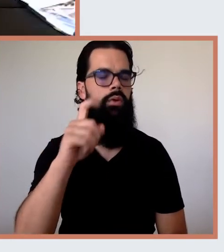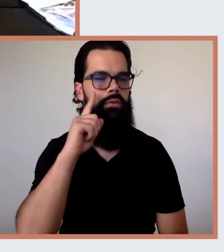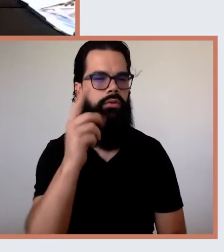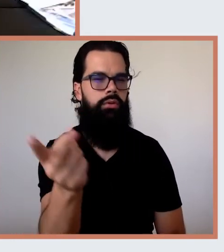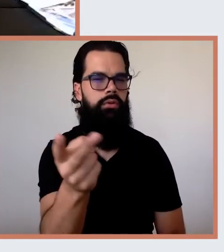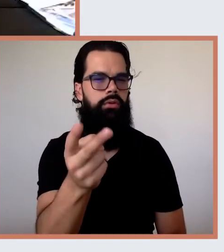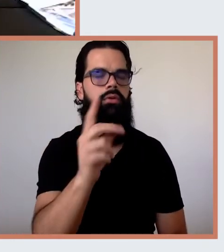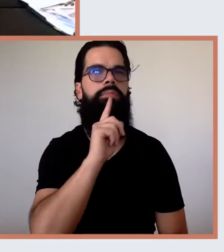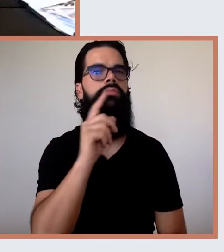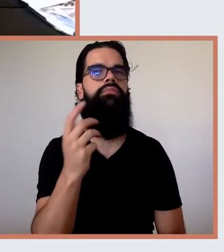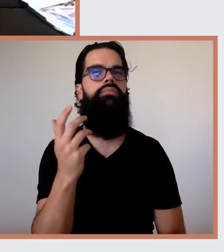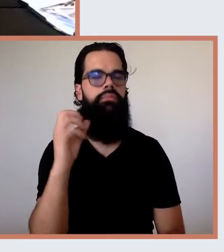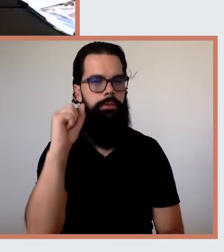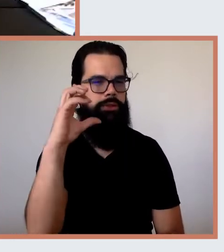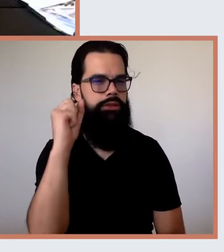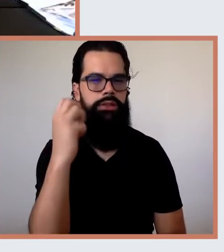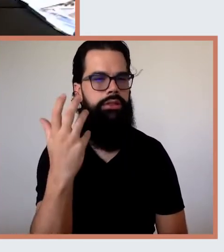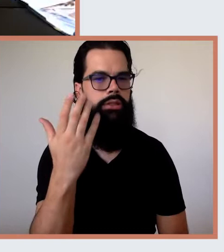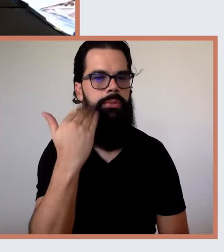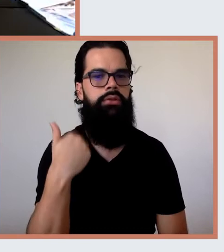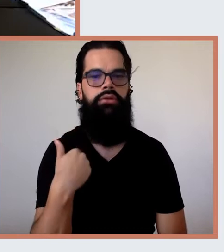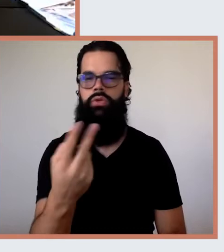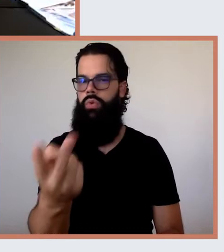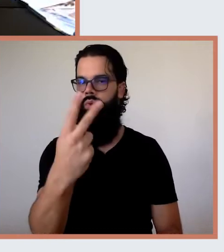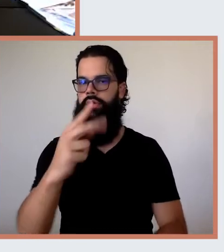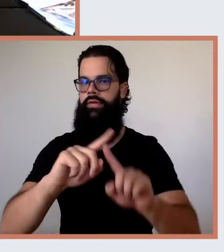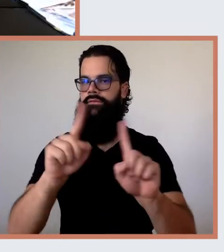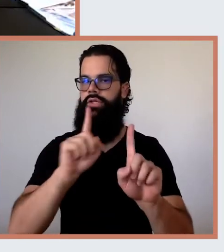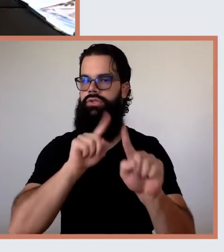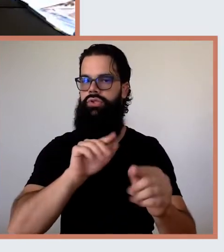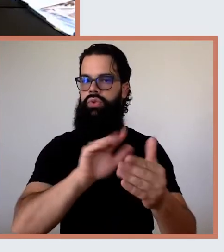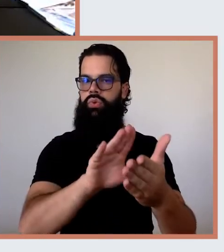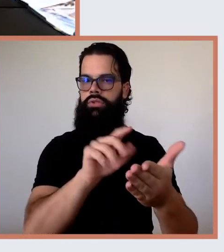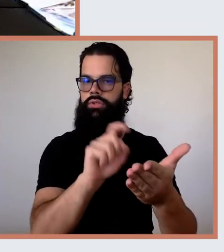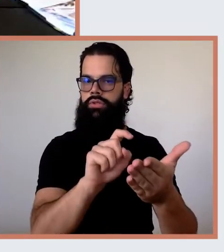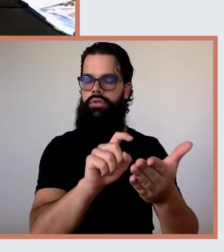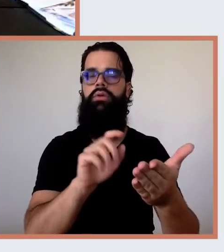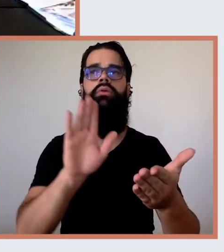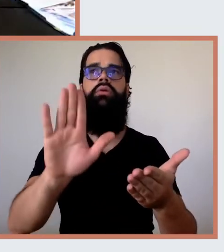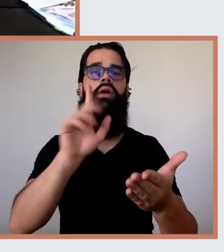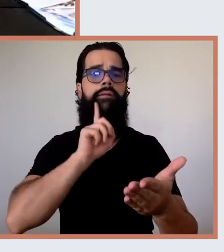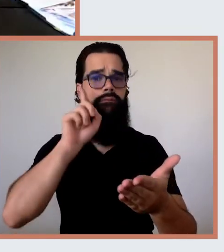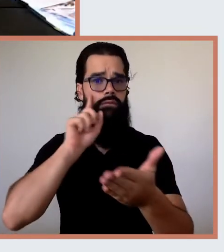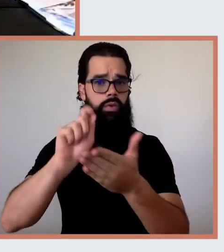Well, I have a question for you guys, cause I'm fascinated by that, cause I had actually, I think I have two different answers for that.